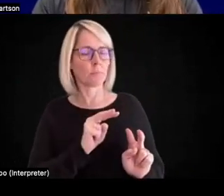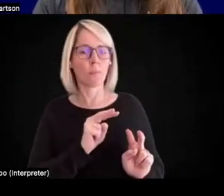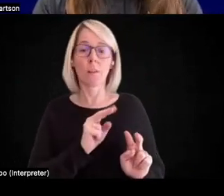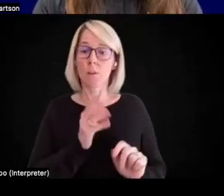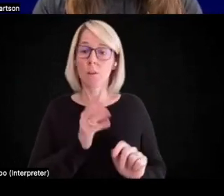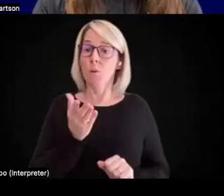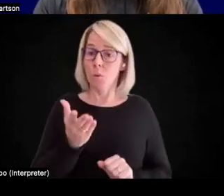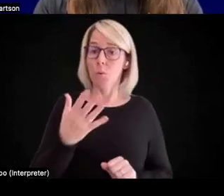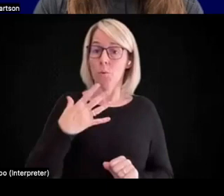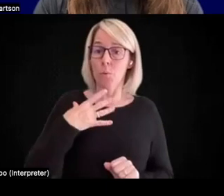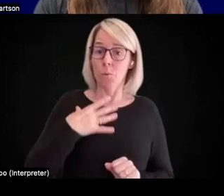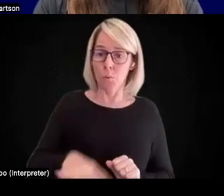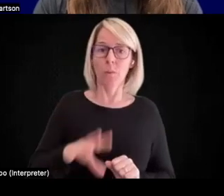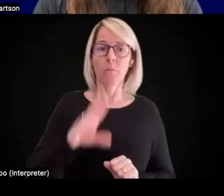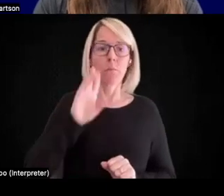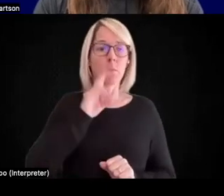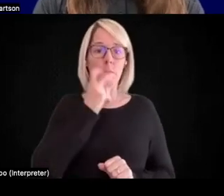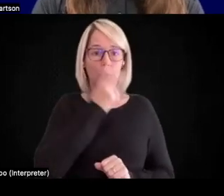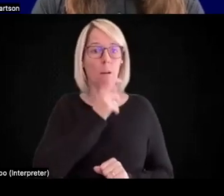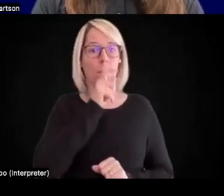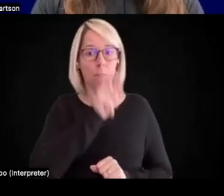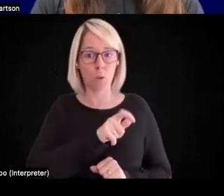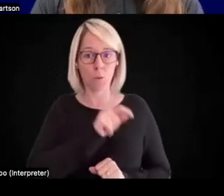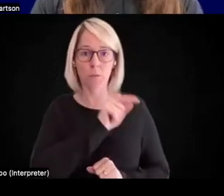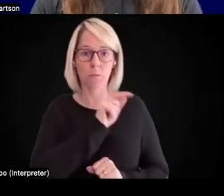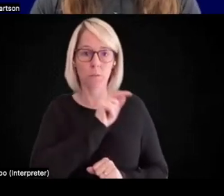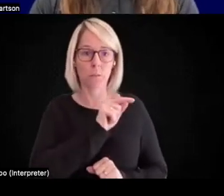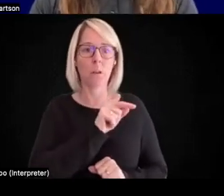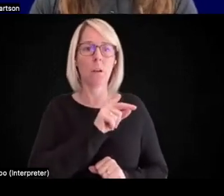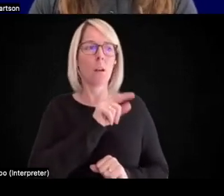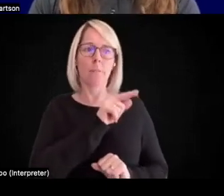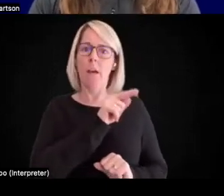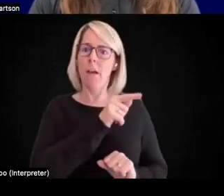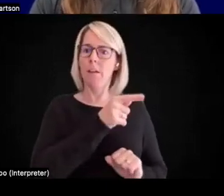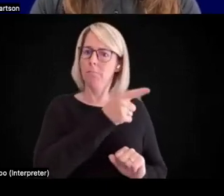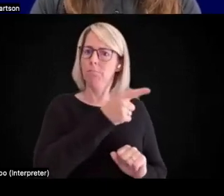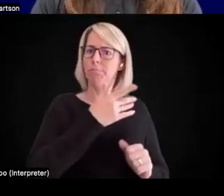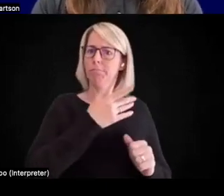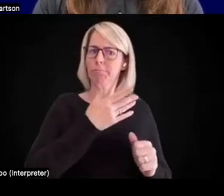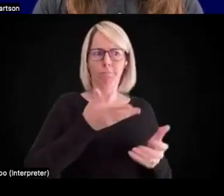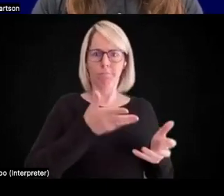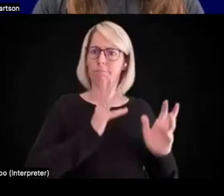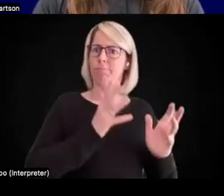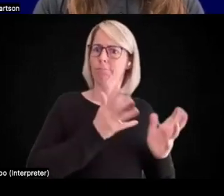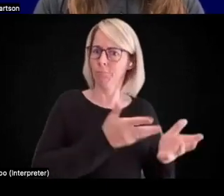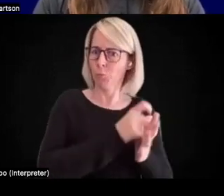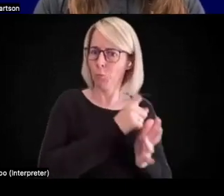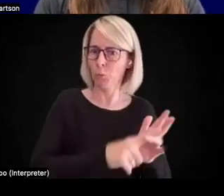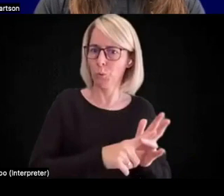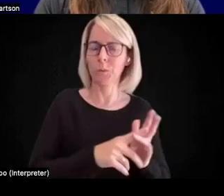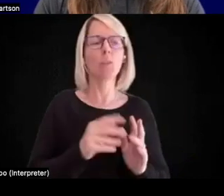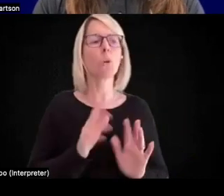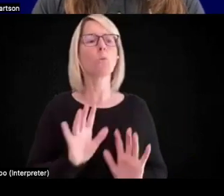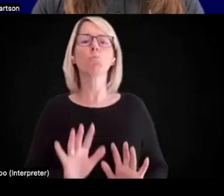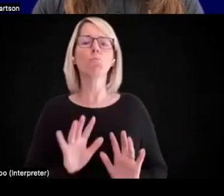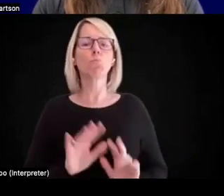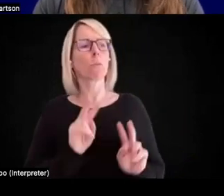the deafblind person to do something, and you're observing and waiting for that. You're letting